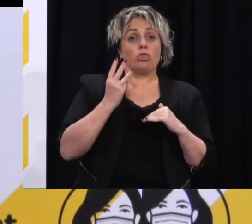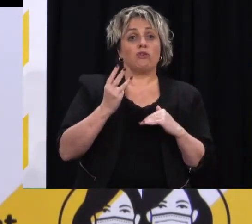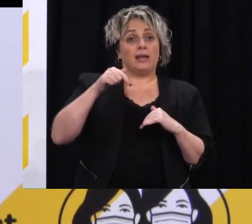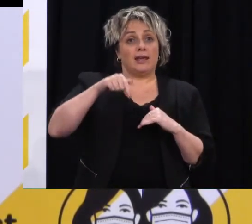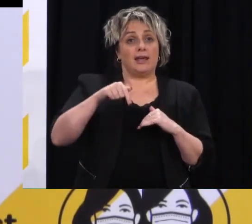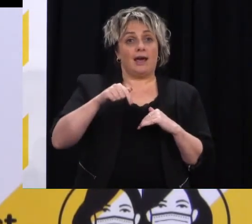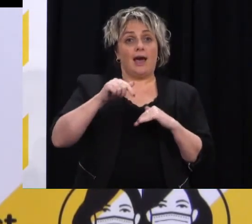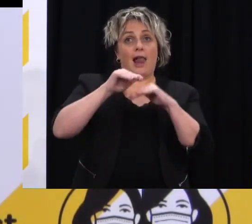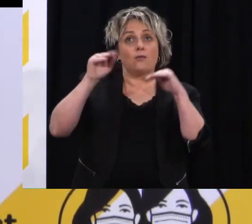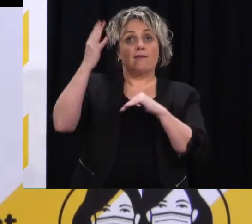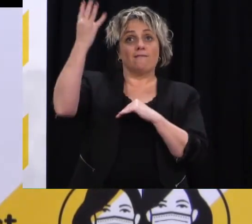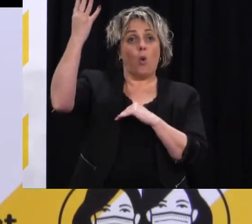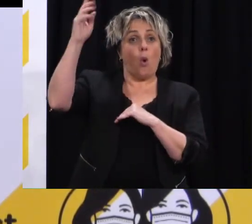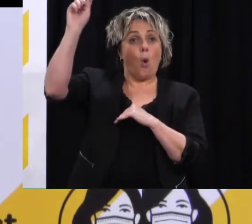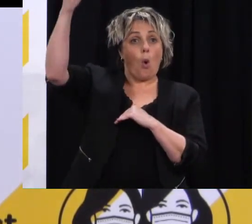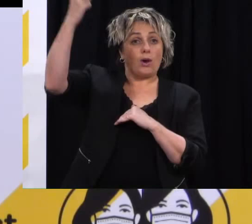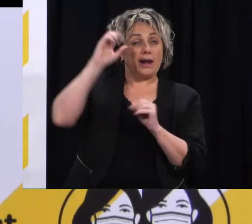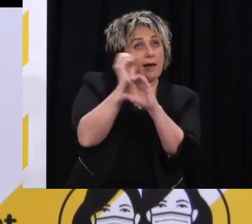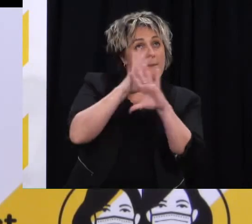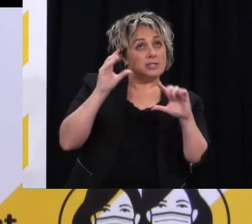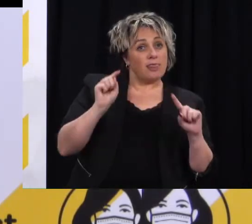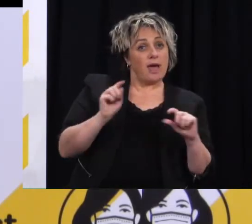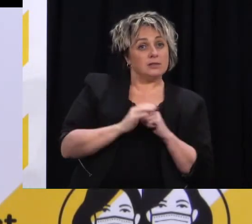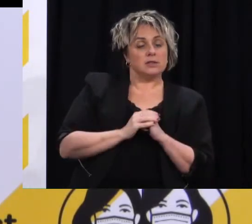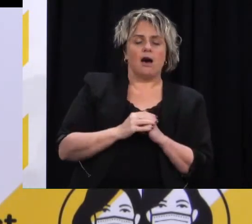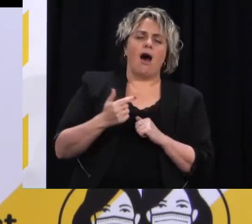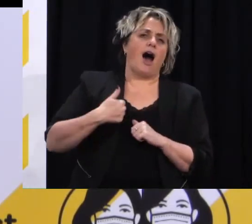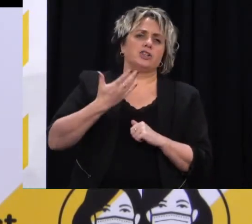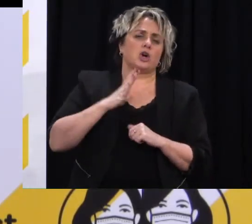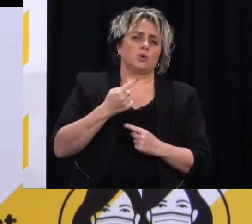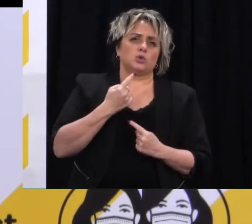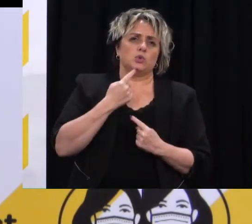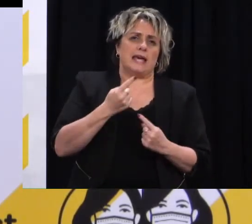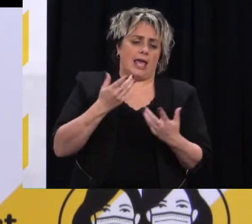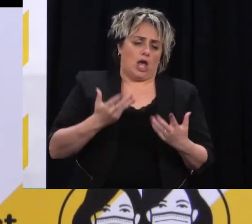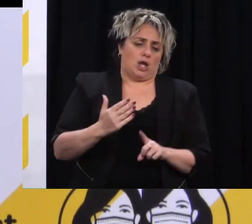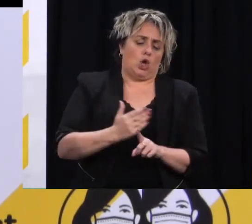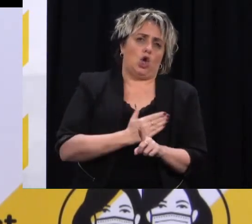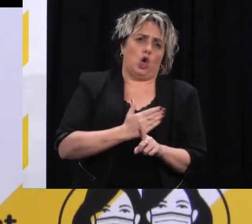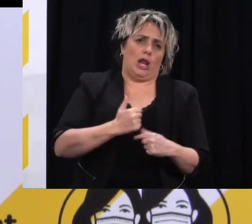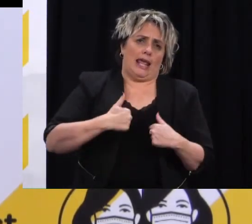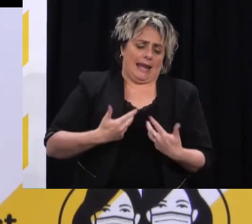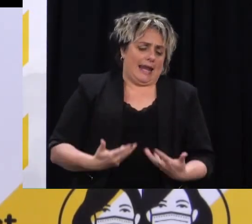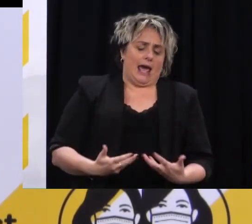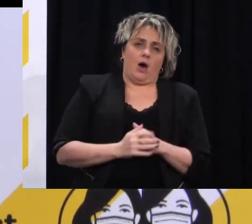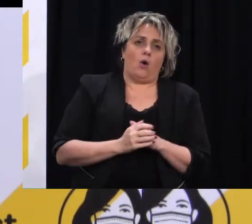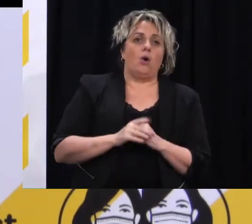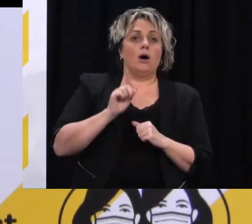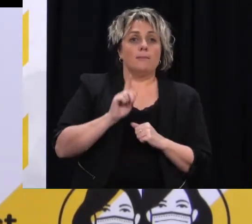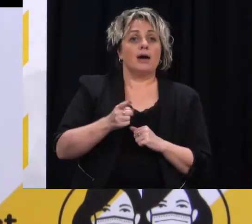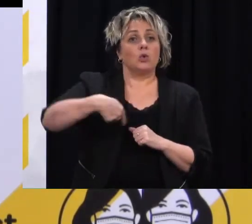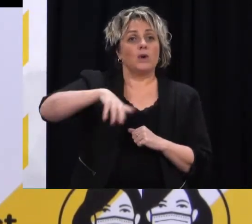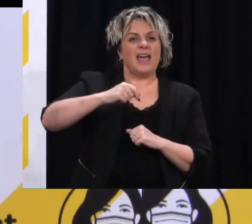though, right? Could you